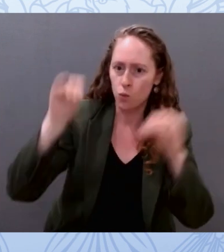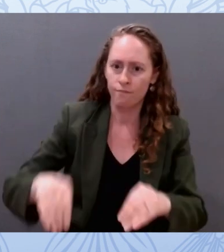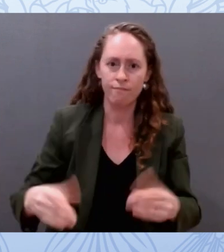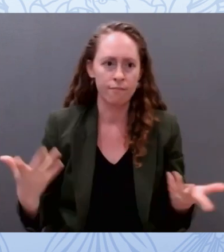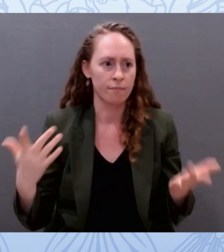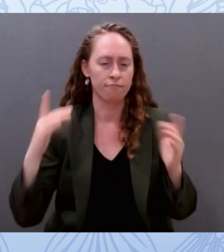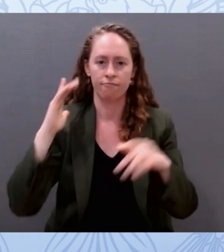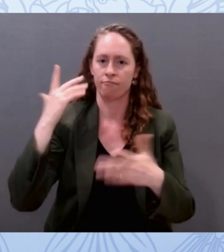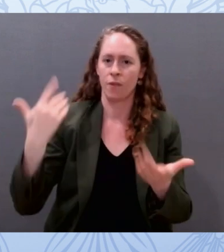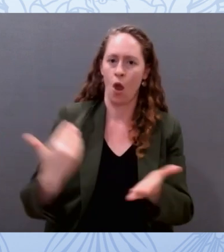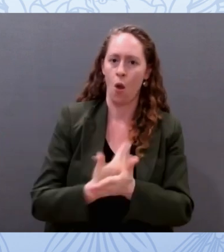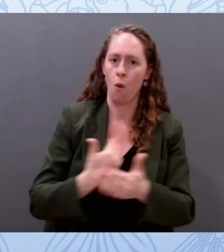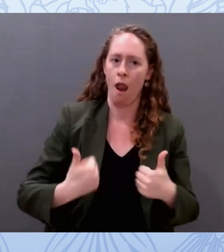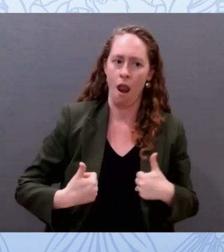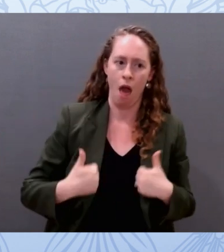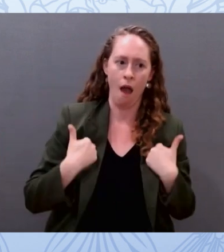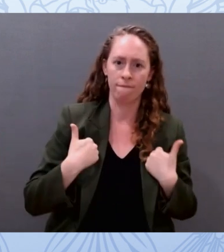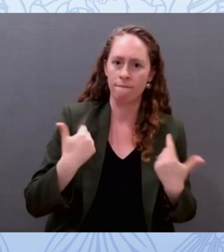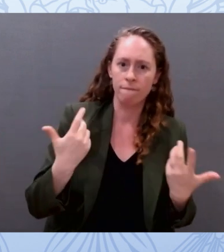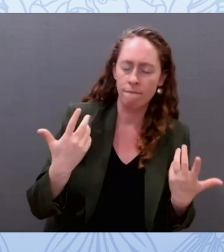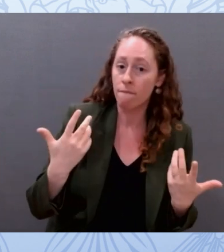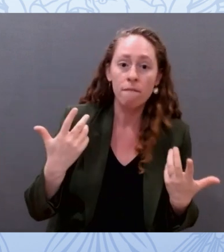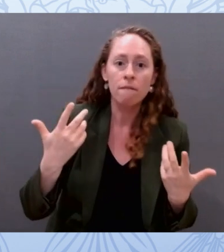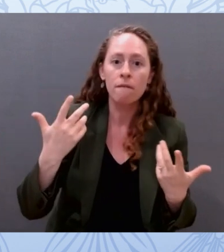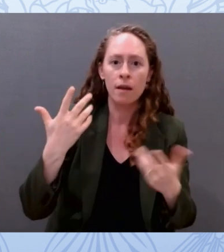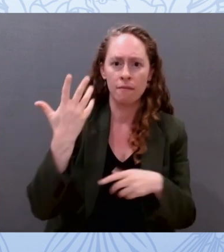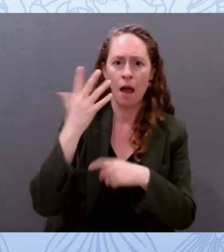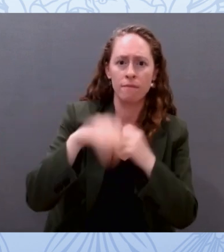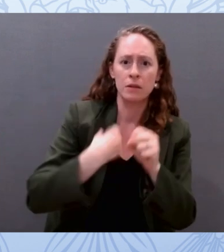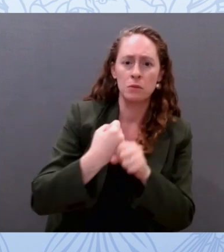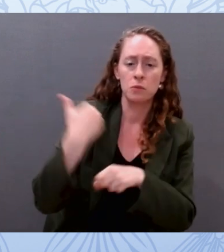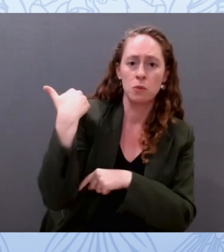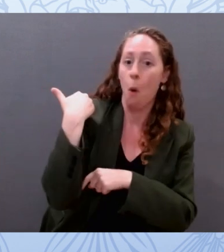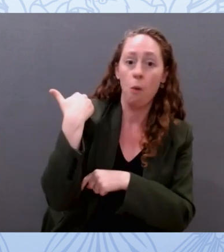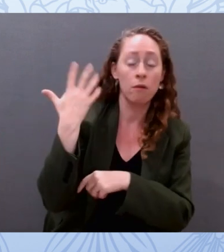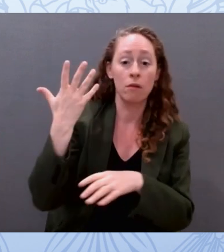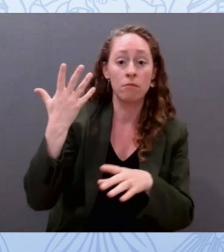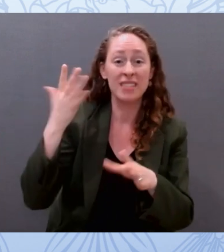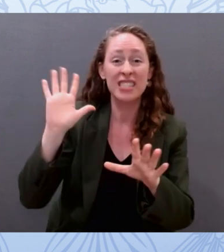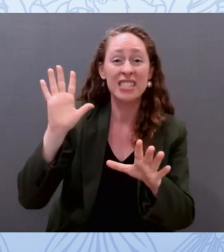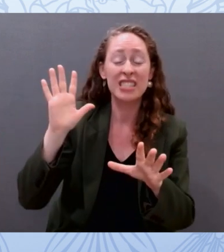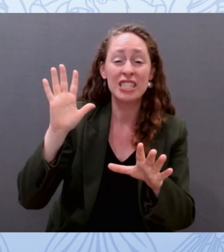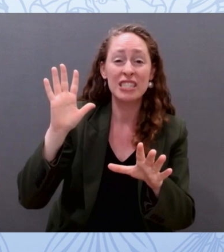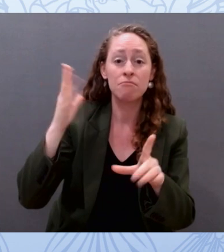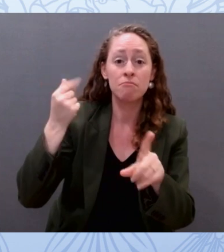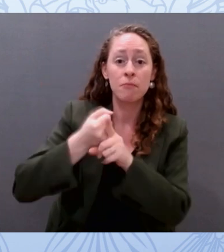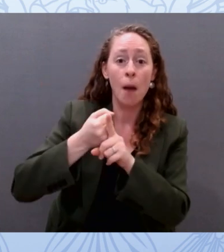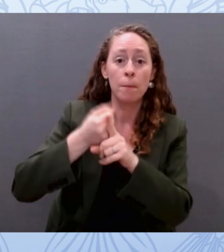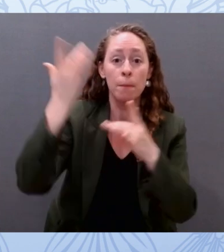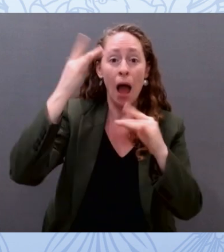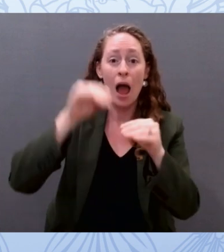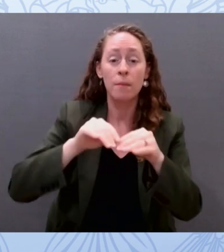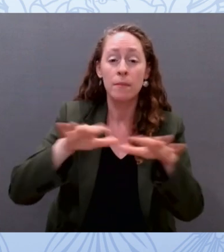savings supporting their family. And Marie wanted to be able to financially rebuild.